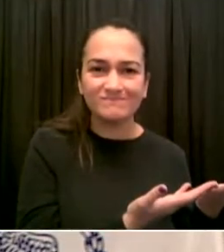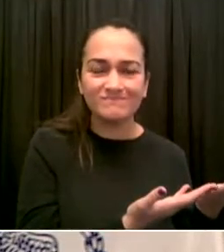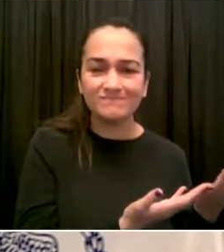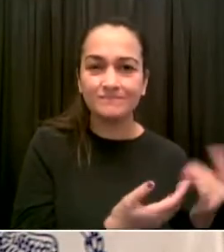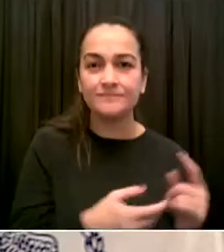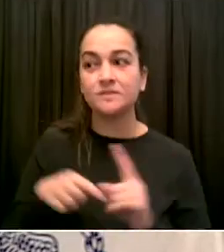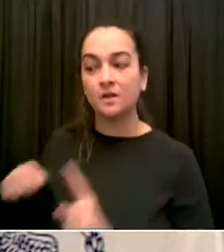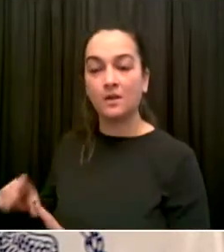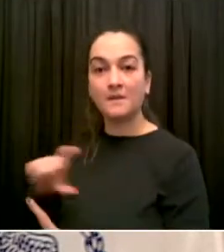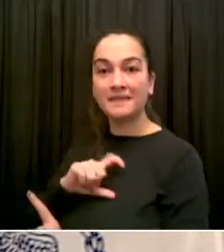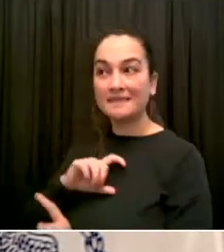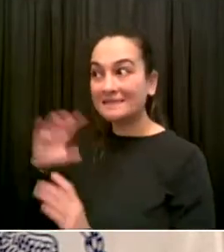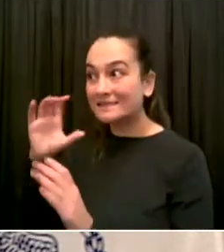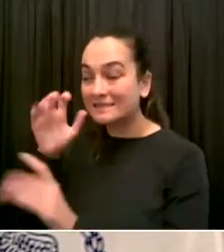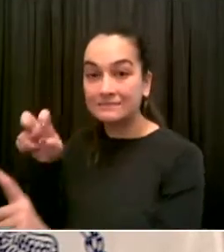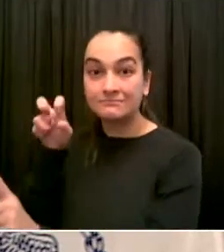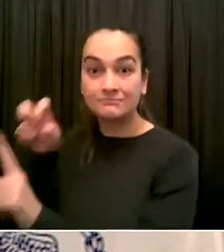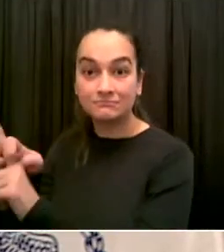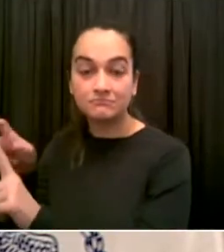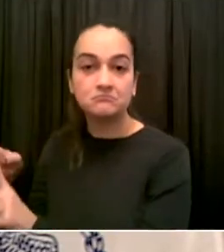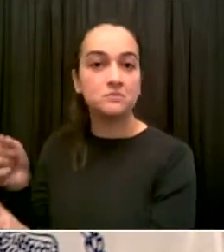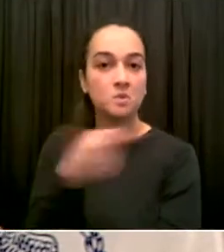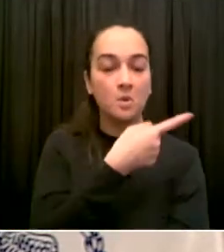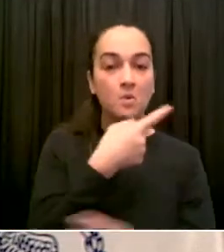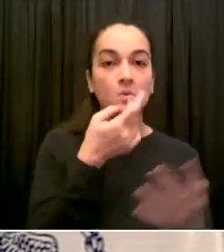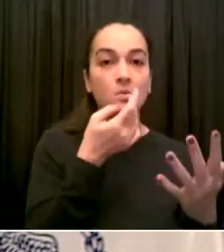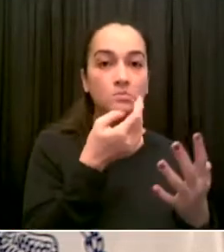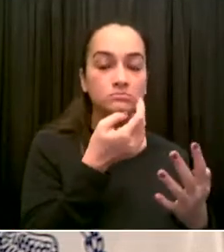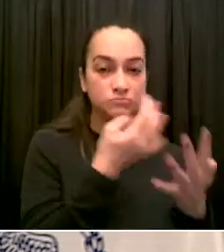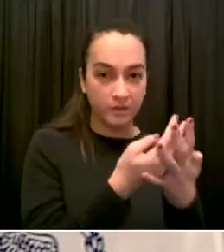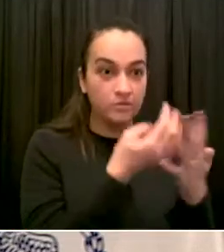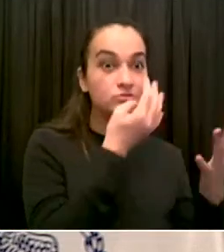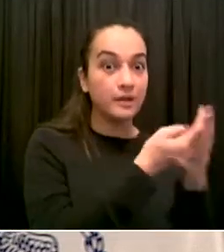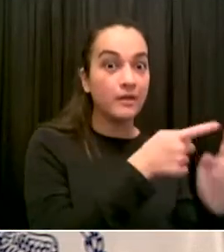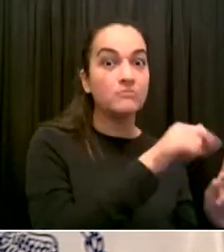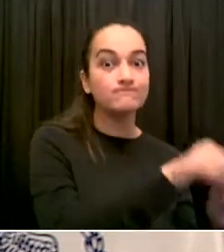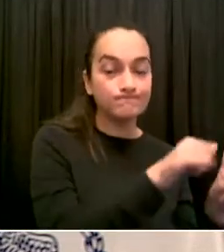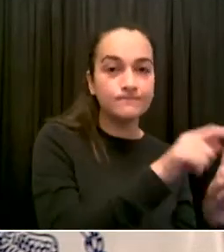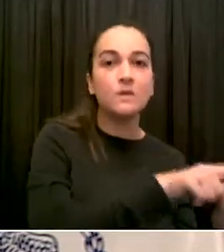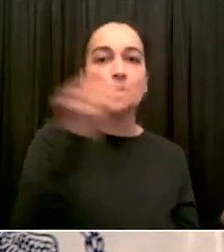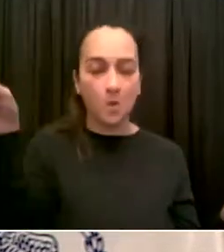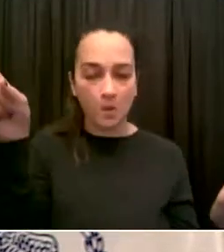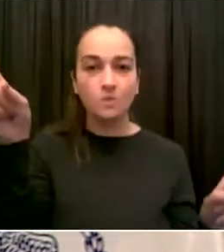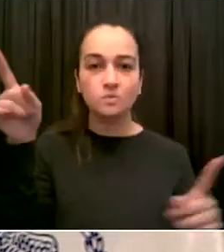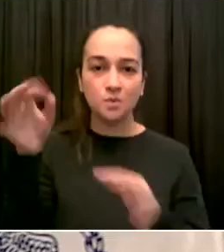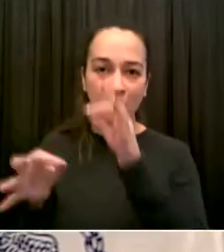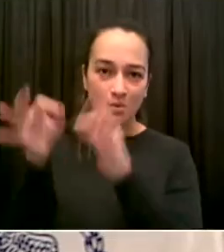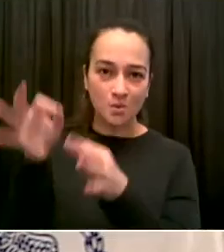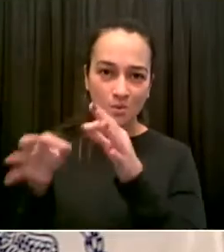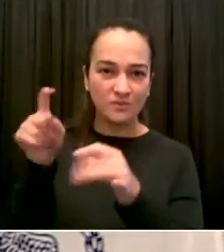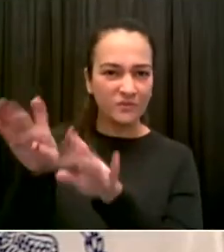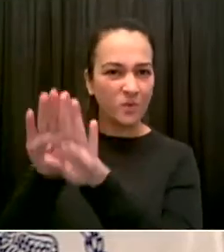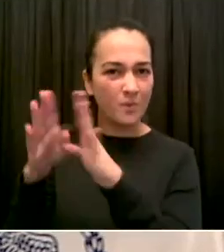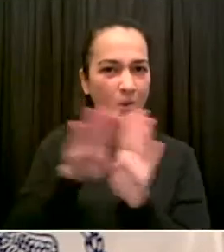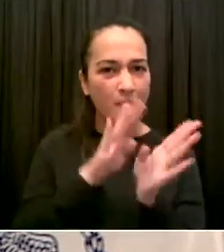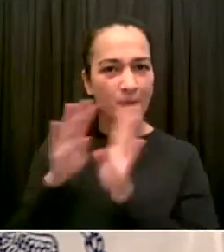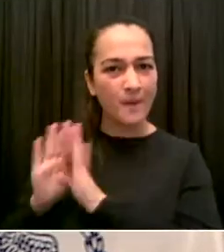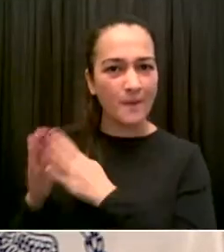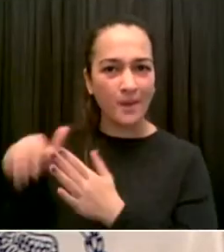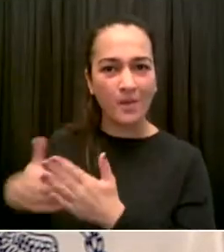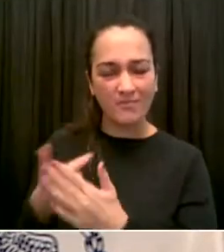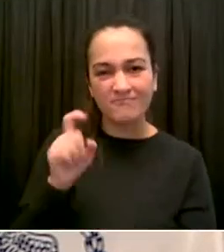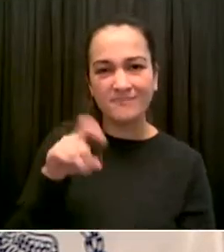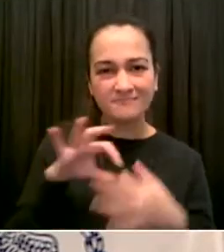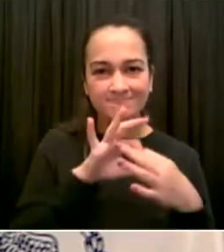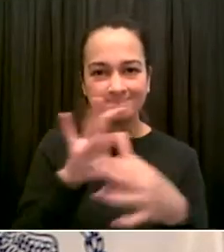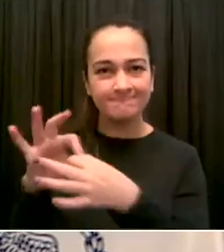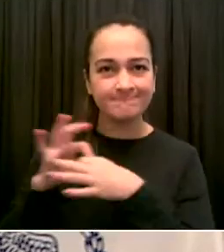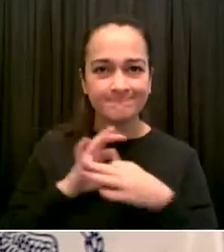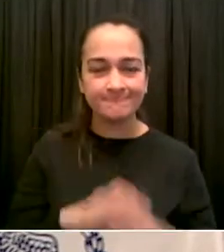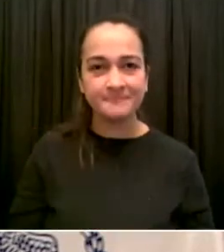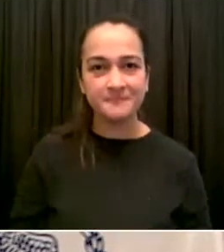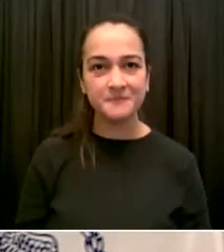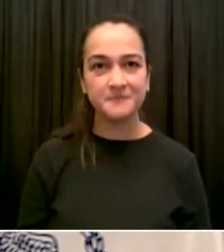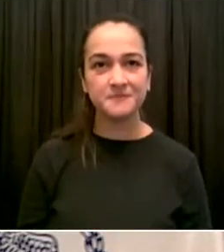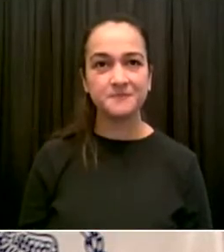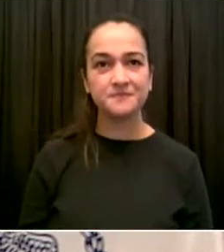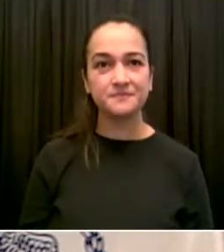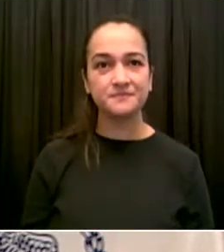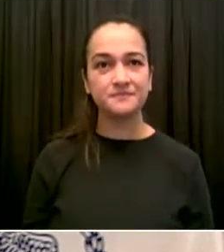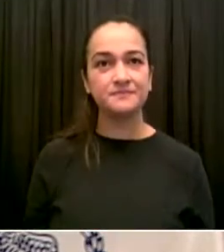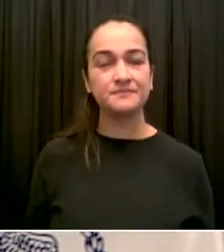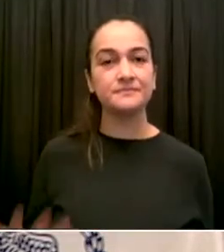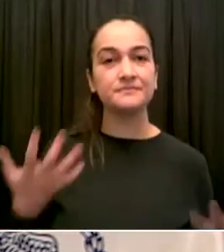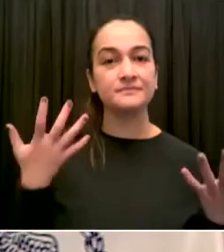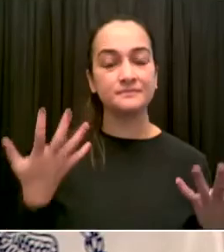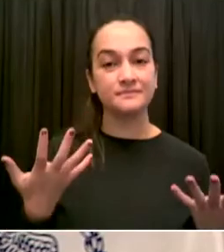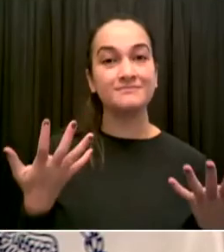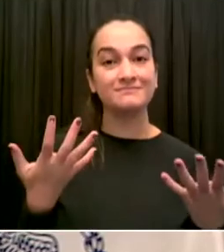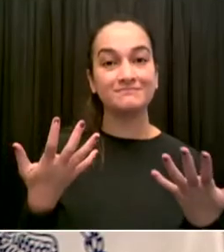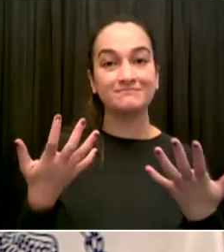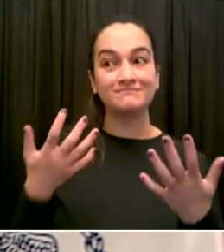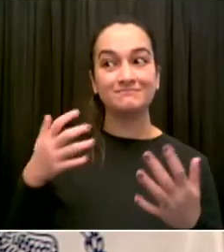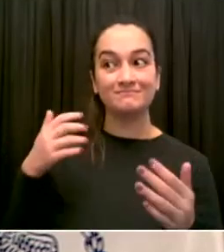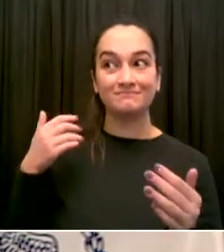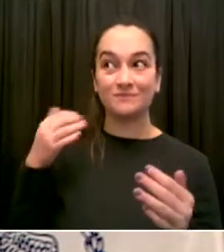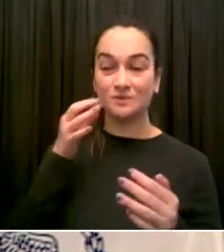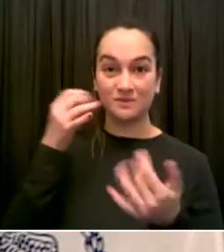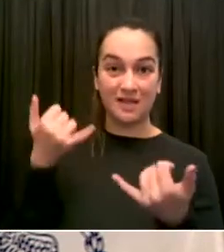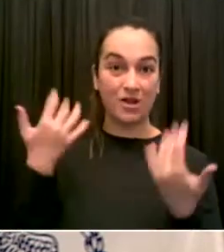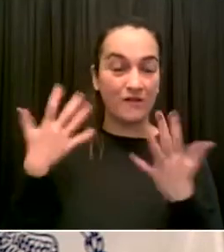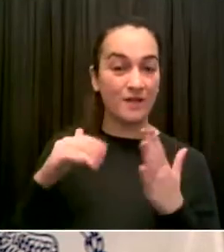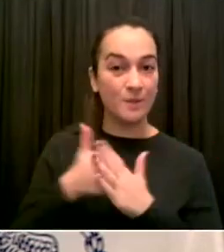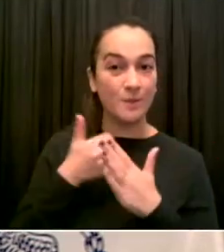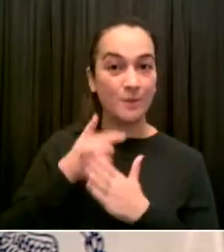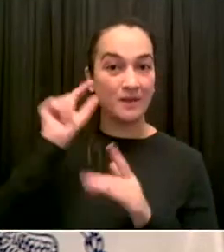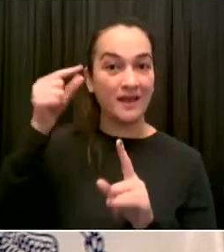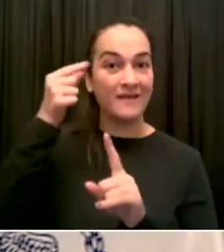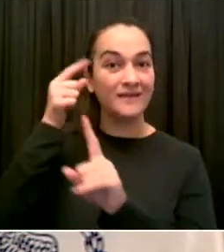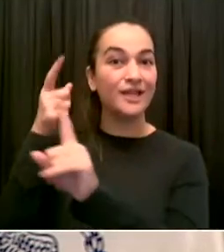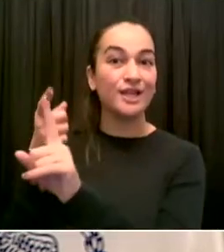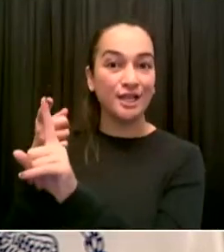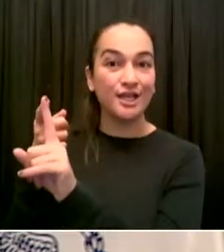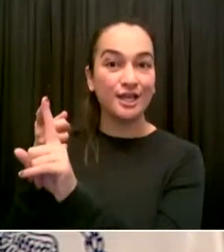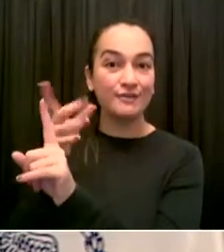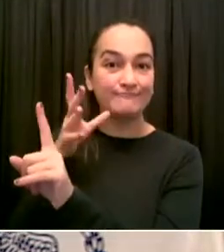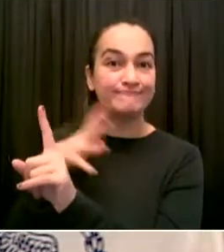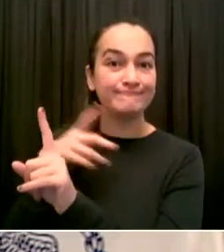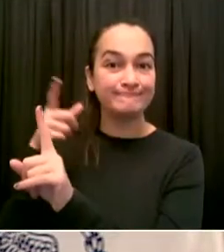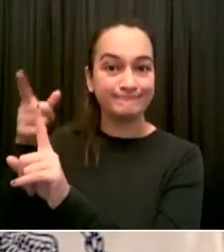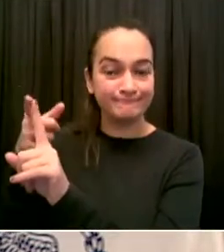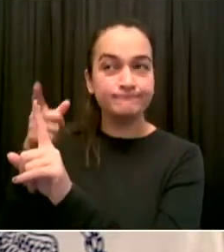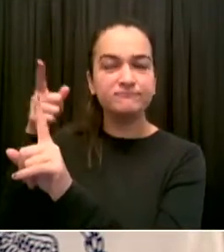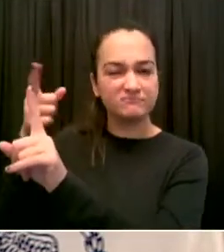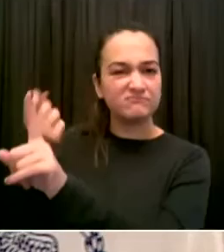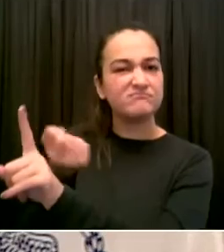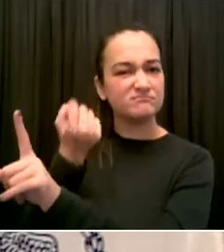FOR WANTING TO FIGURE OUT WHAT